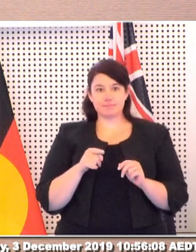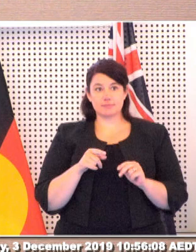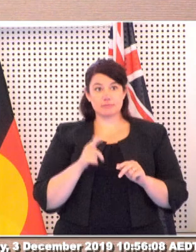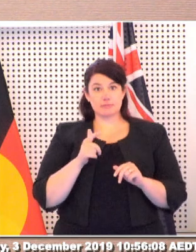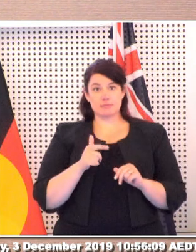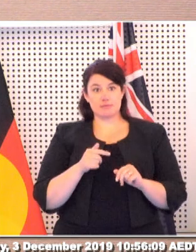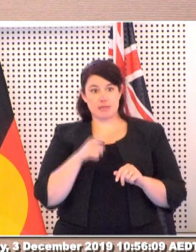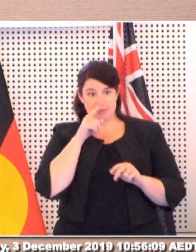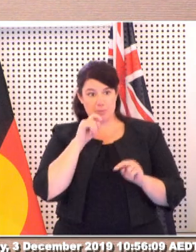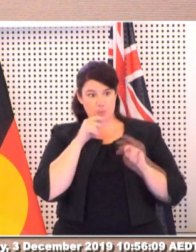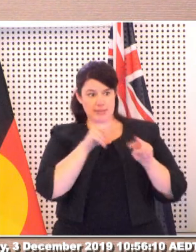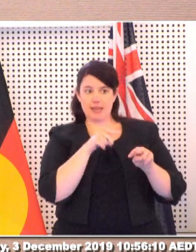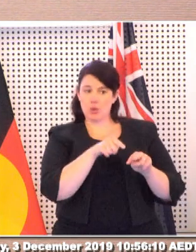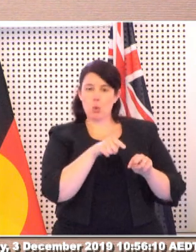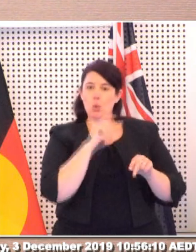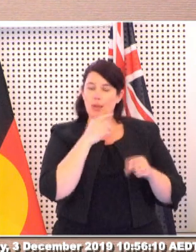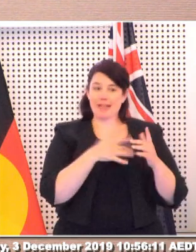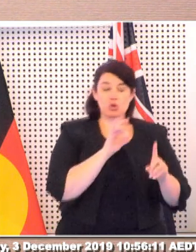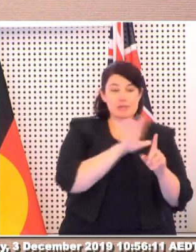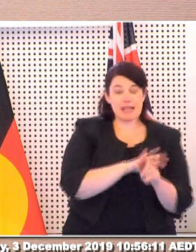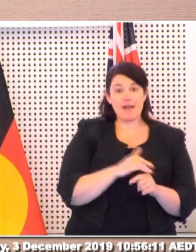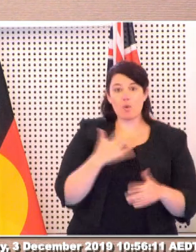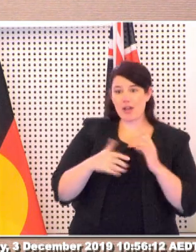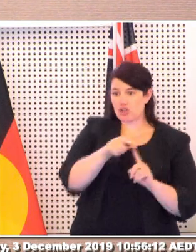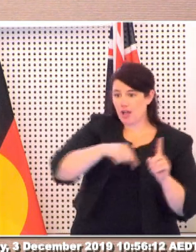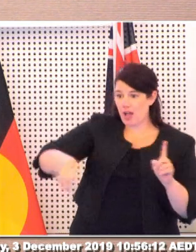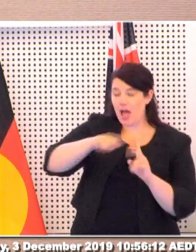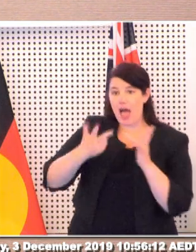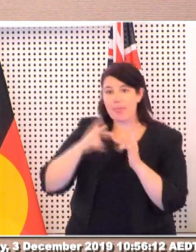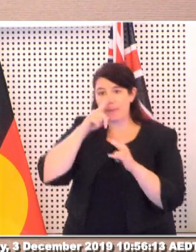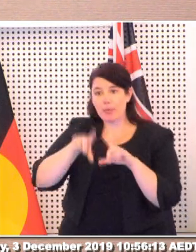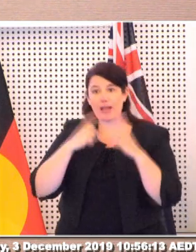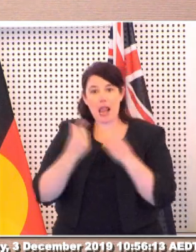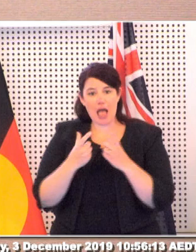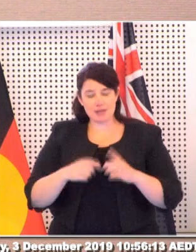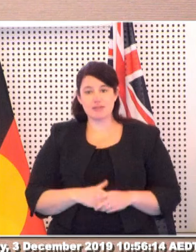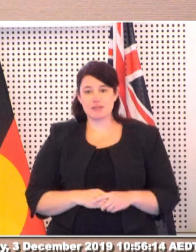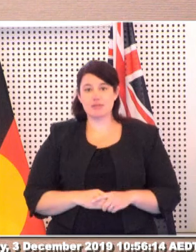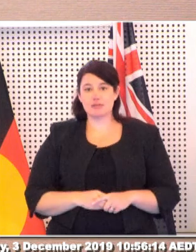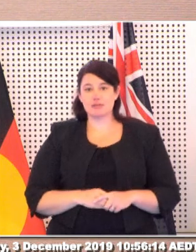or others or to damage property. That’s the context in which it might be used. Right. The next one was physical restraint.